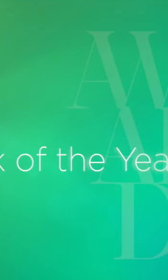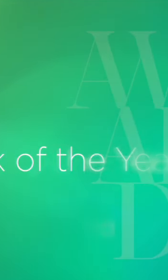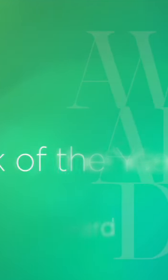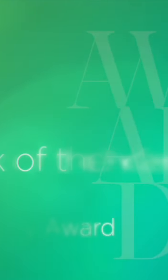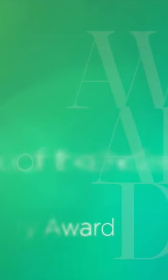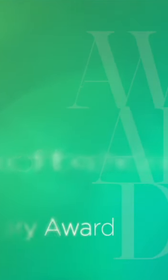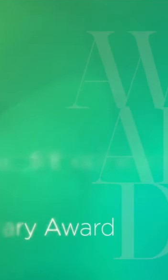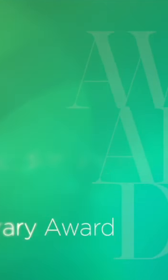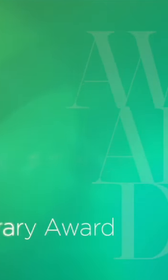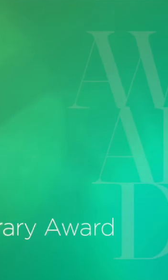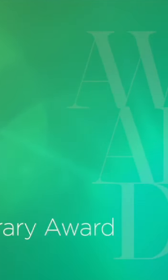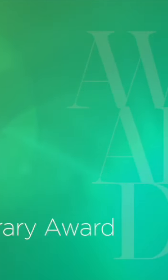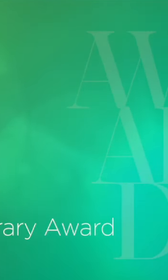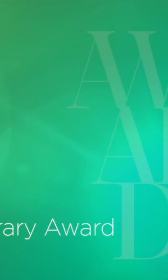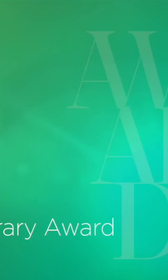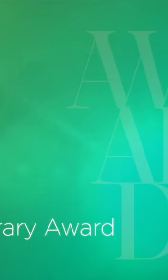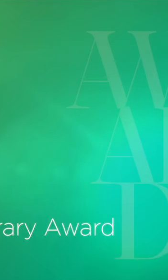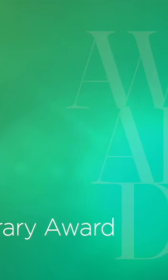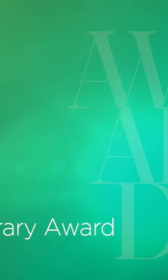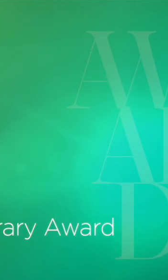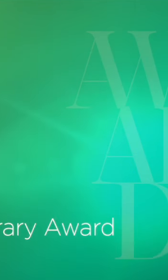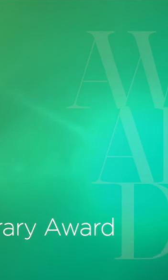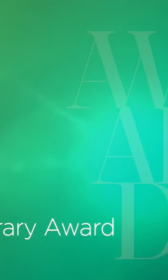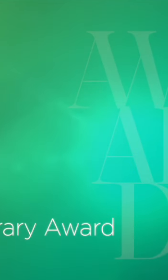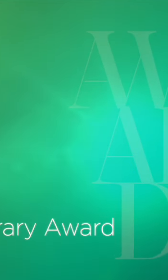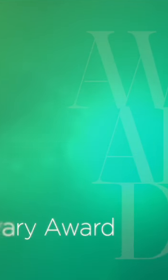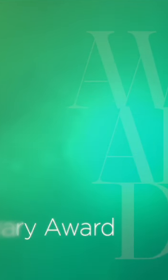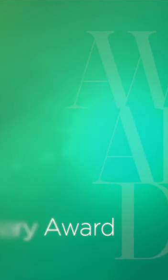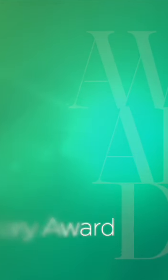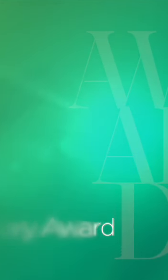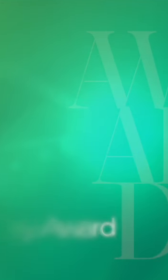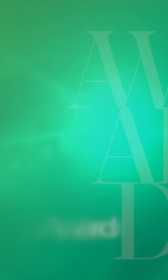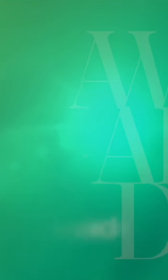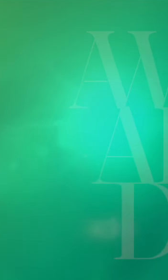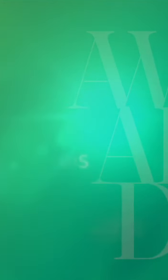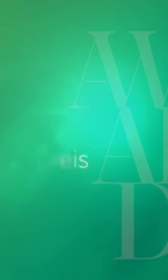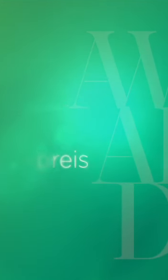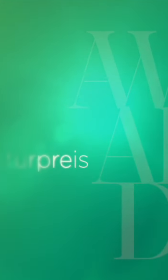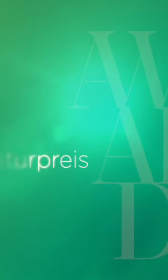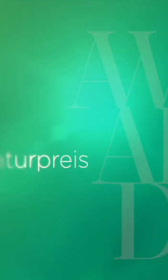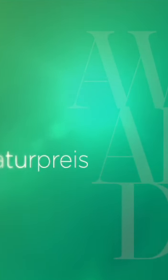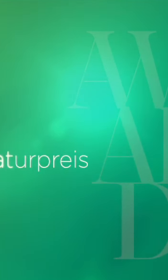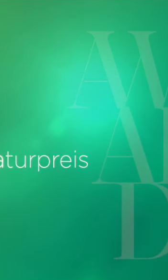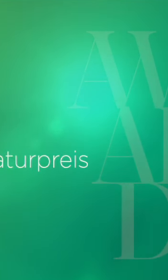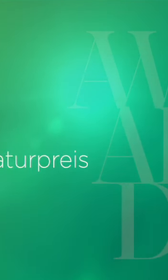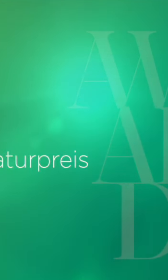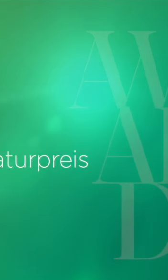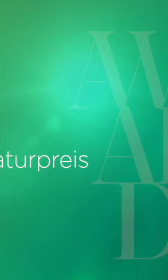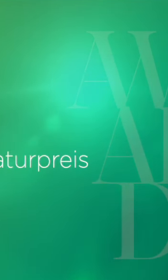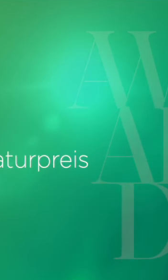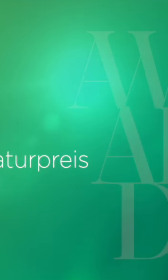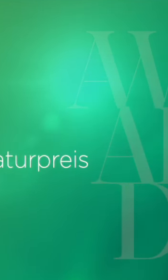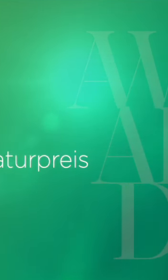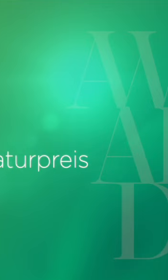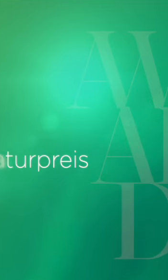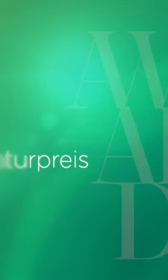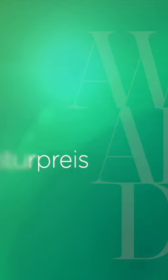the Queensland Premier's Literary Award for a Children's Book, as well as Germany's most prestigious prize for children's literature.